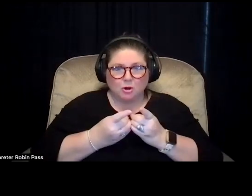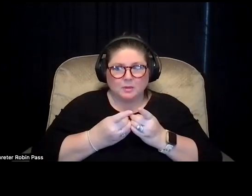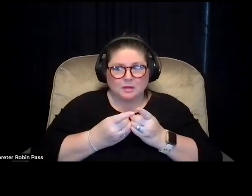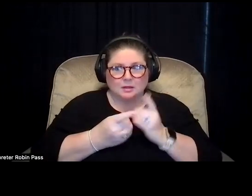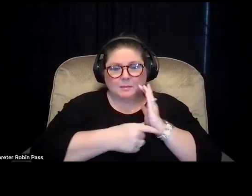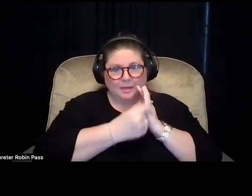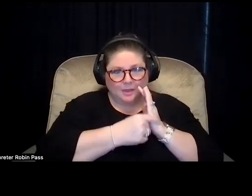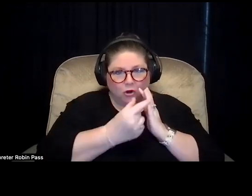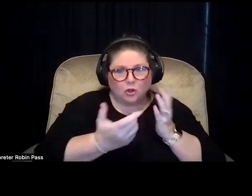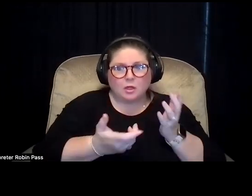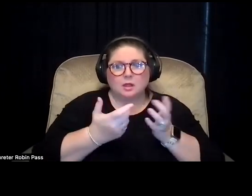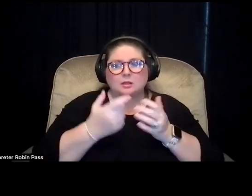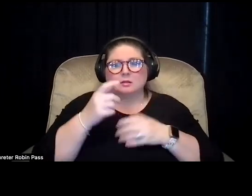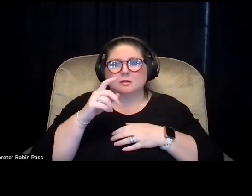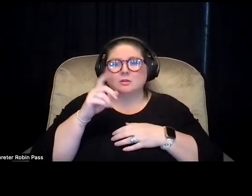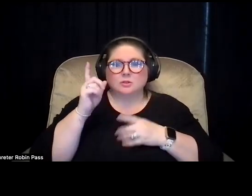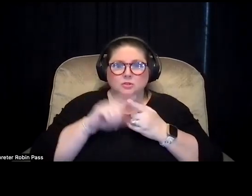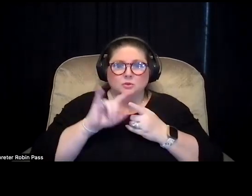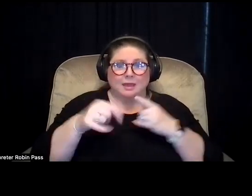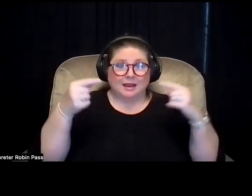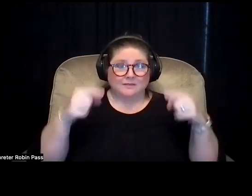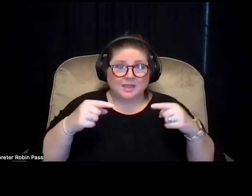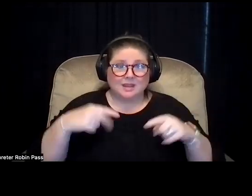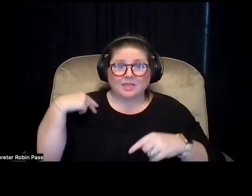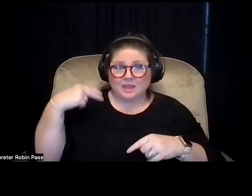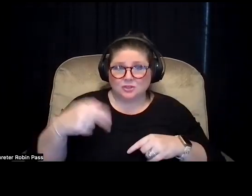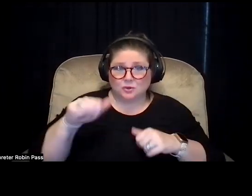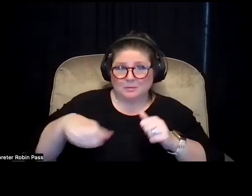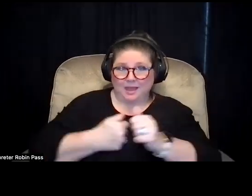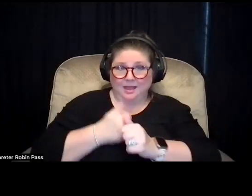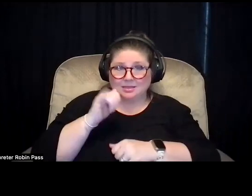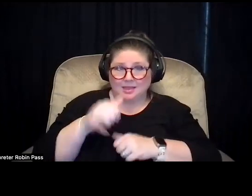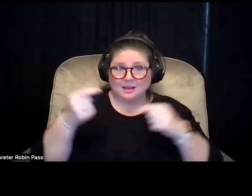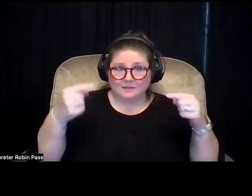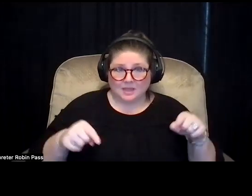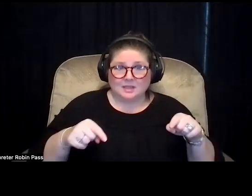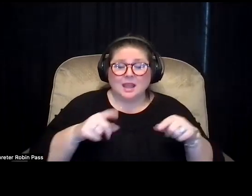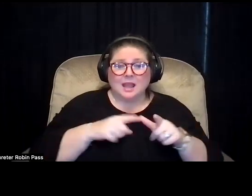um to the tulsa race massacre the history behind it um and then through reading this article and